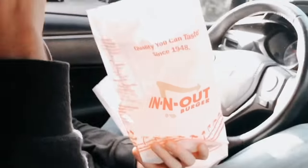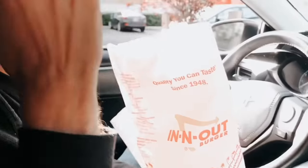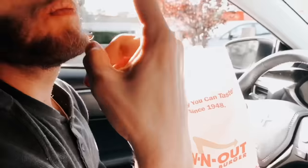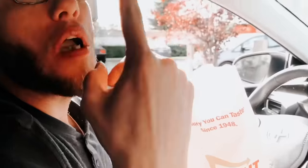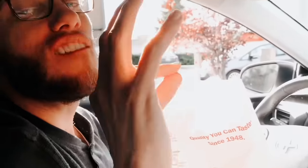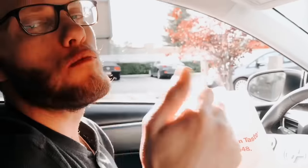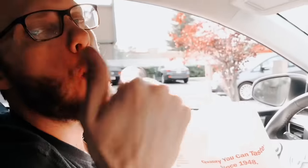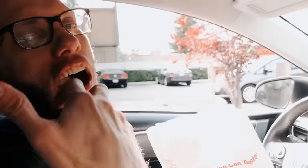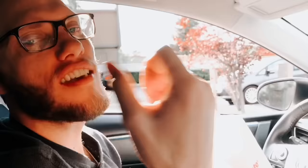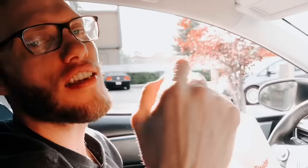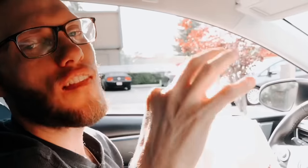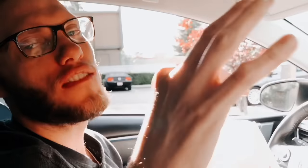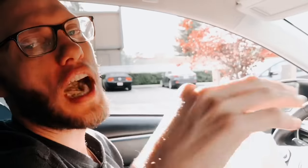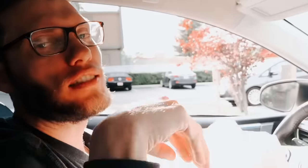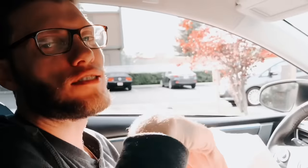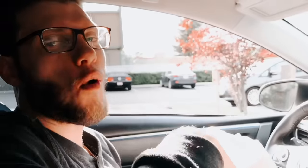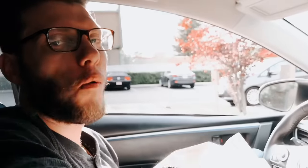One of the the most healthiest french fries.